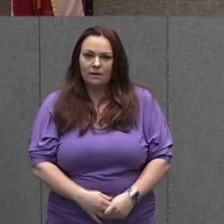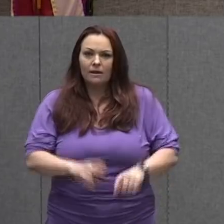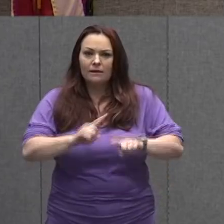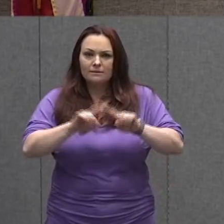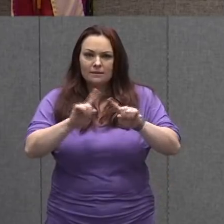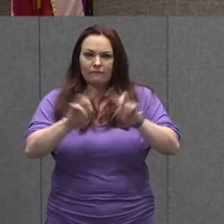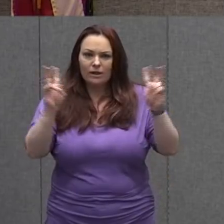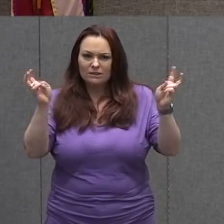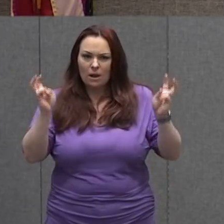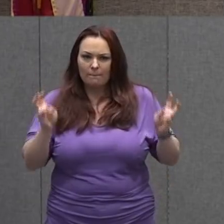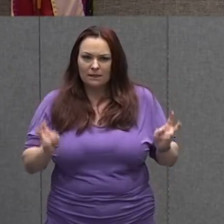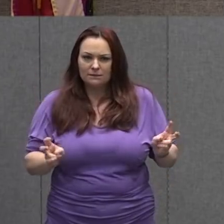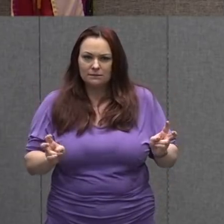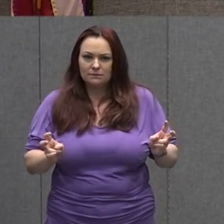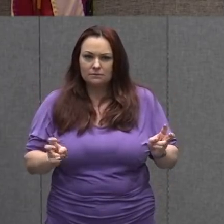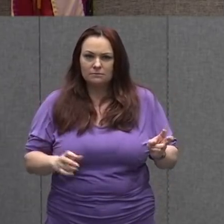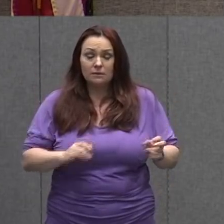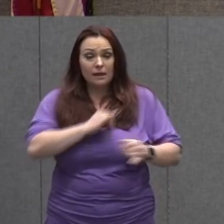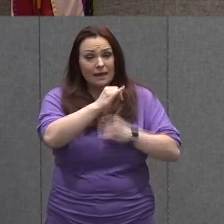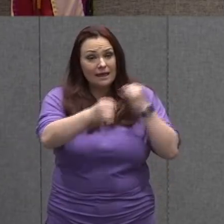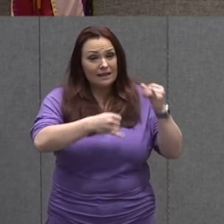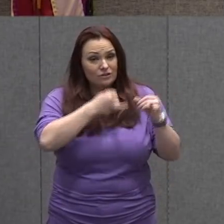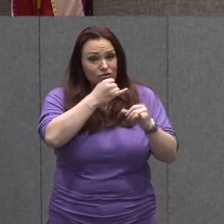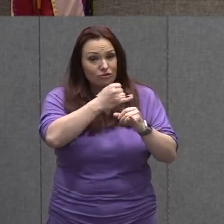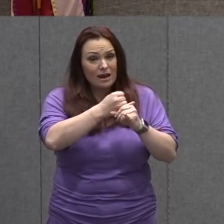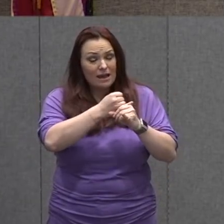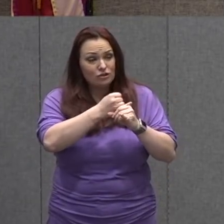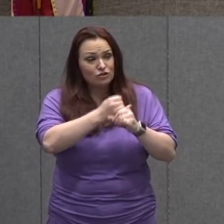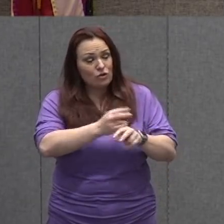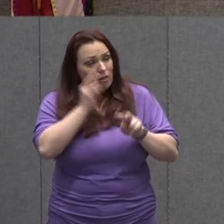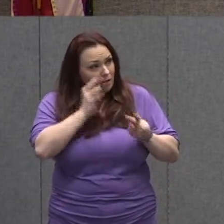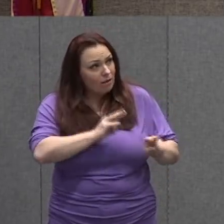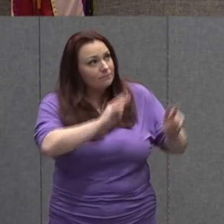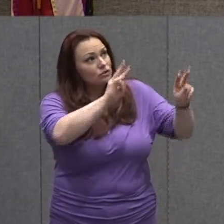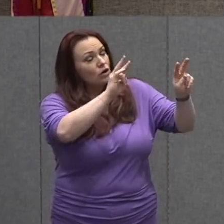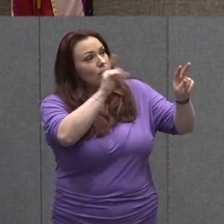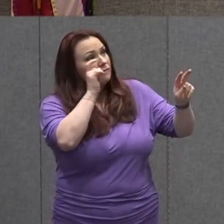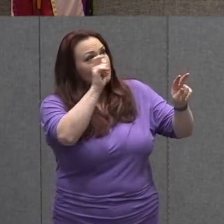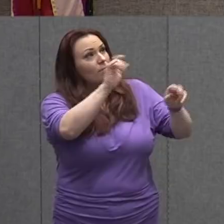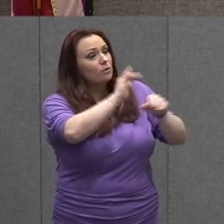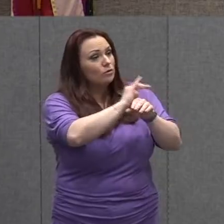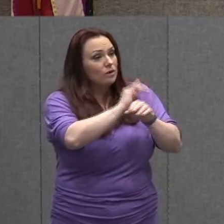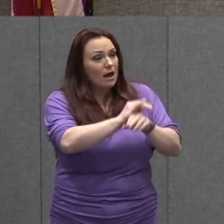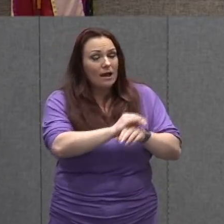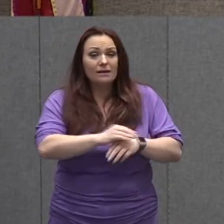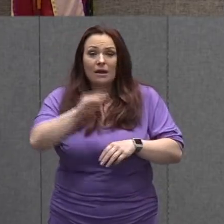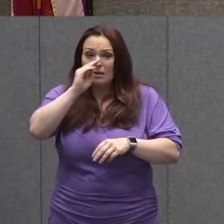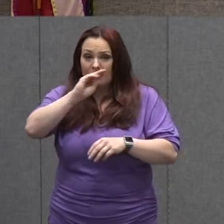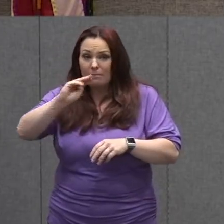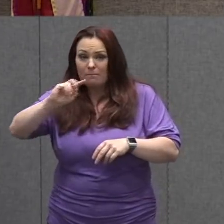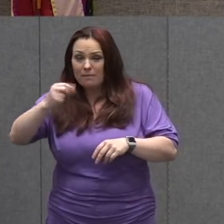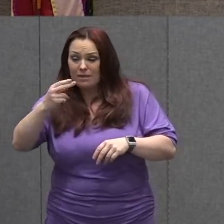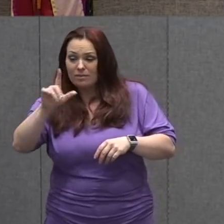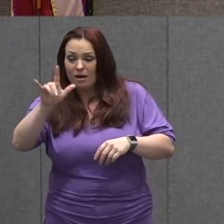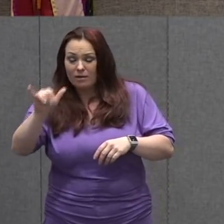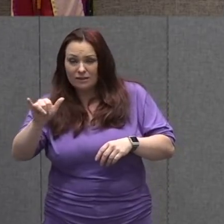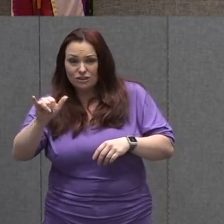so I have the International Observe the Moon night, Moon Mythology and Legends, Phases of the Moon, and Basic Information